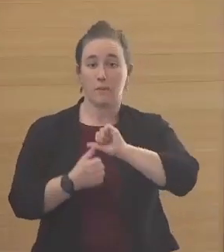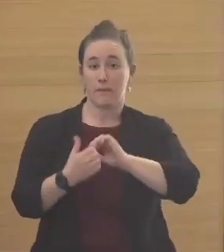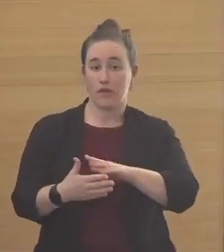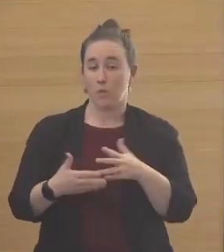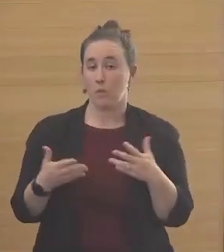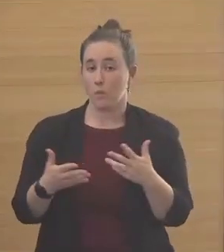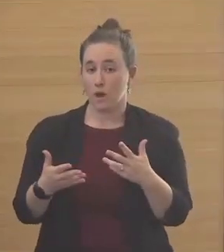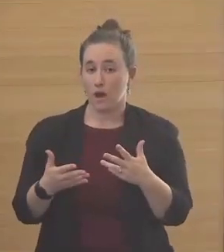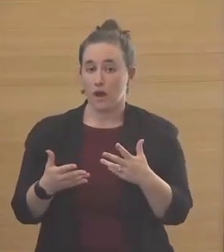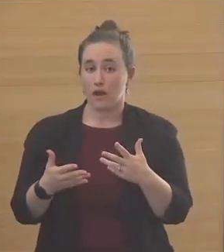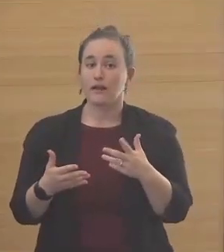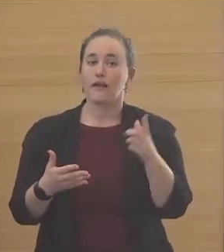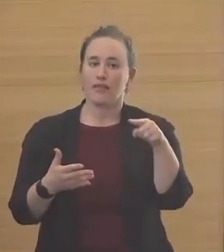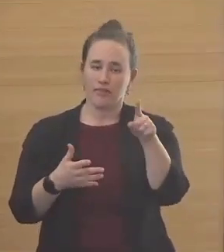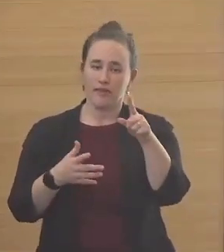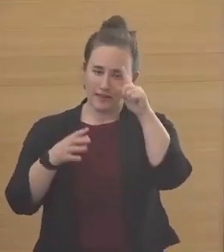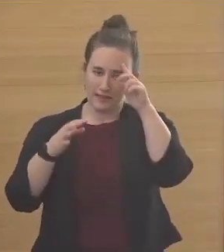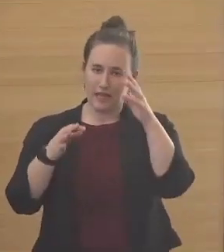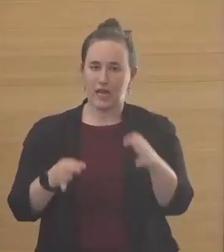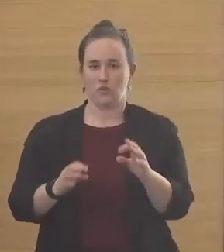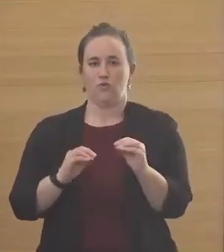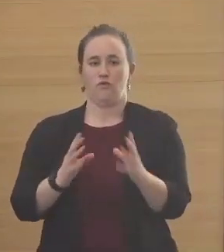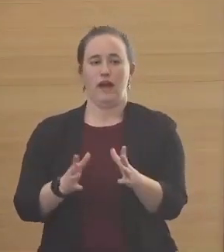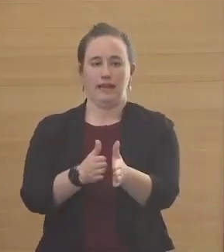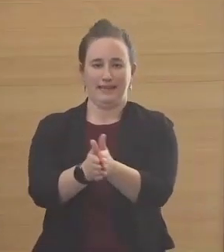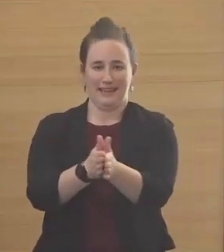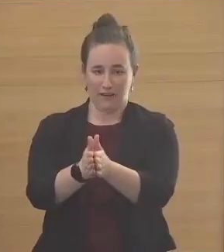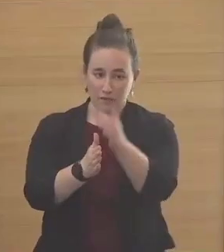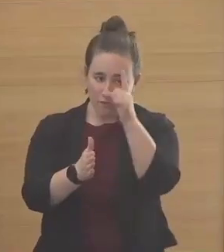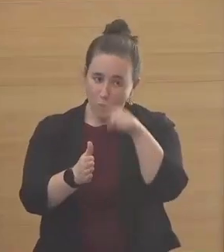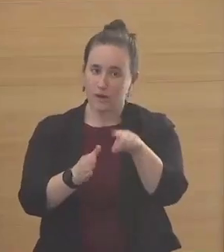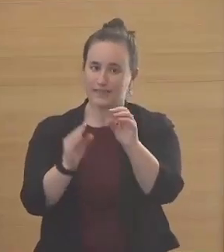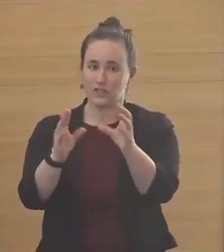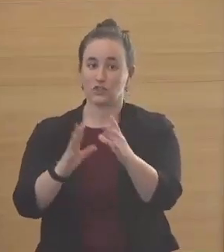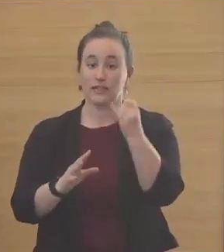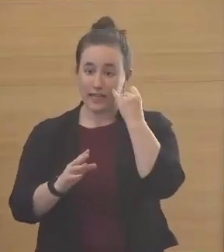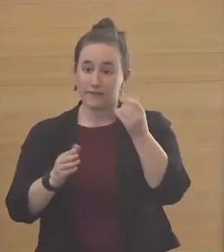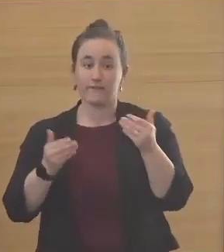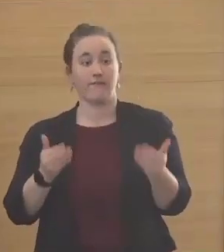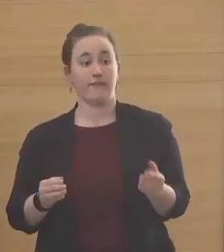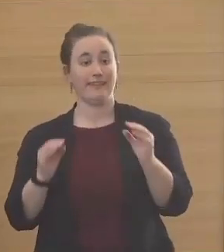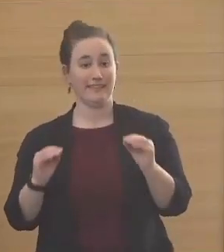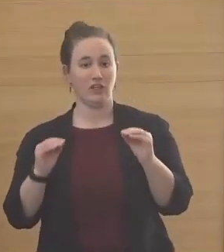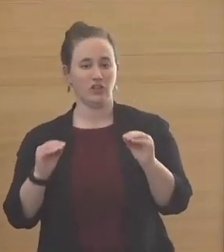have incentivized for teachers that teach disability history.